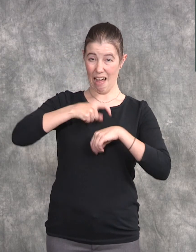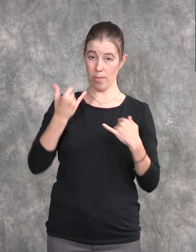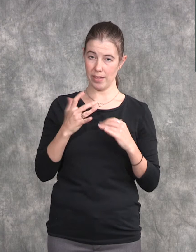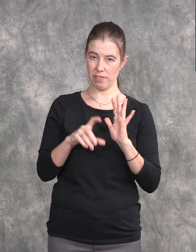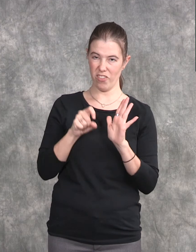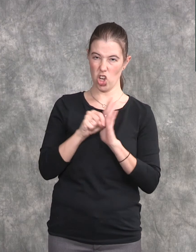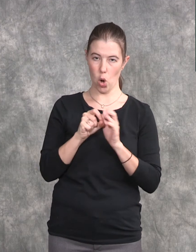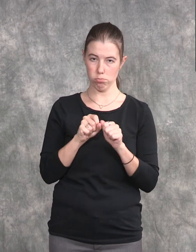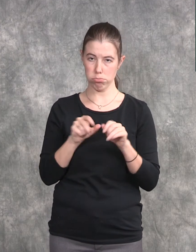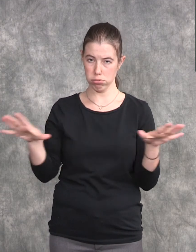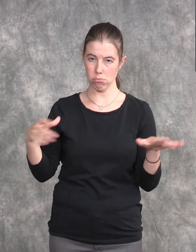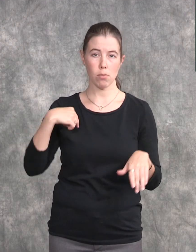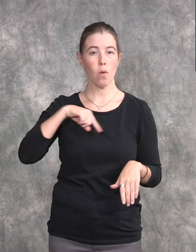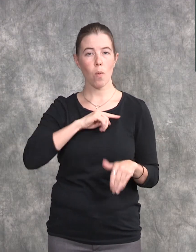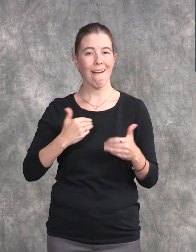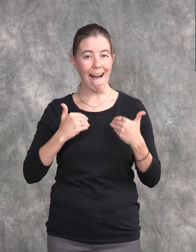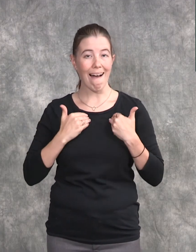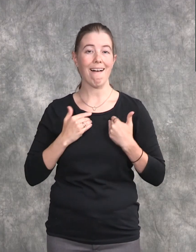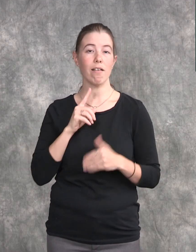At the timing of this video's release,